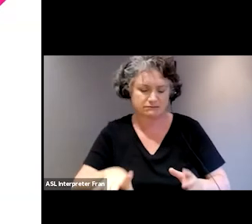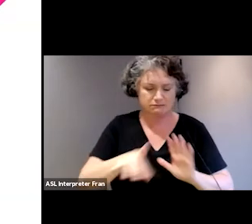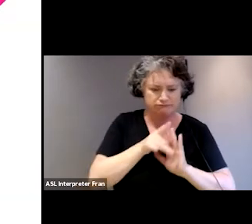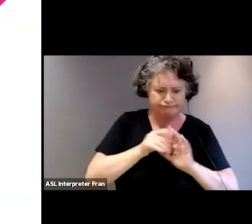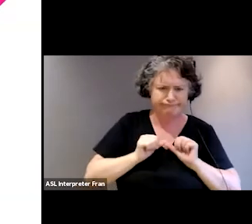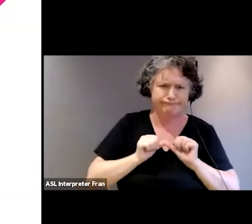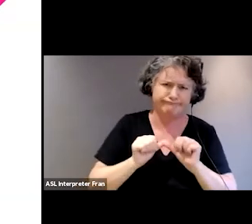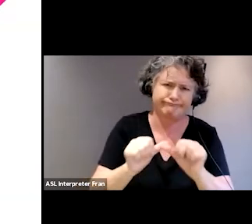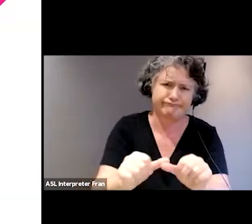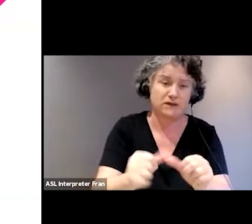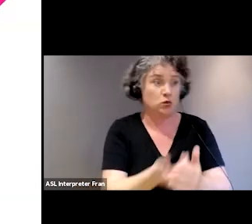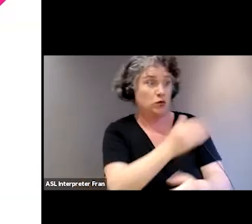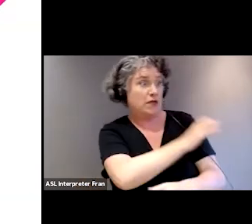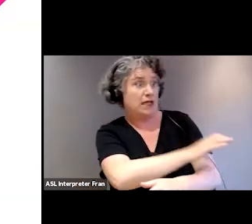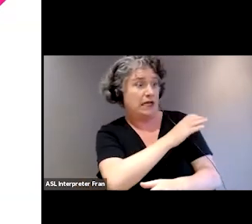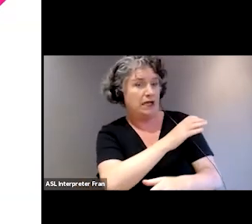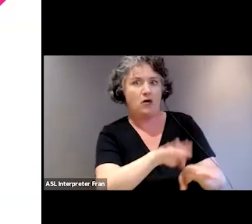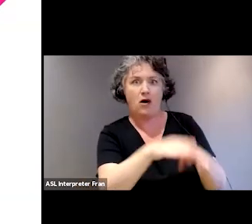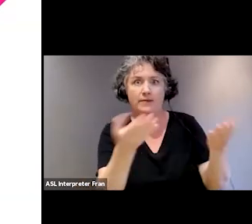infection. » This is one of the interpreters, could I ask you